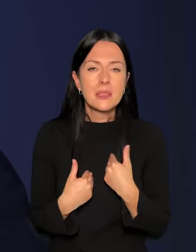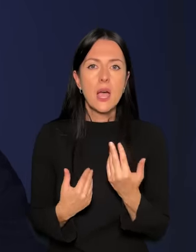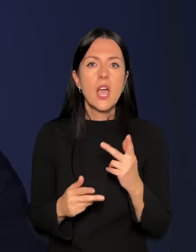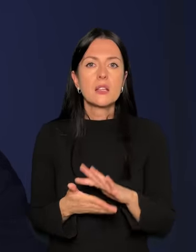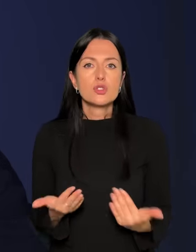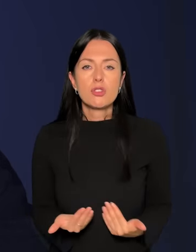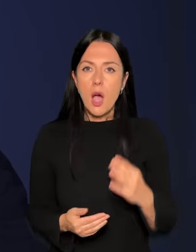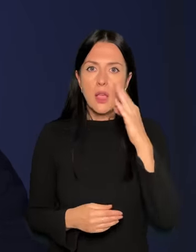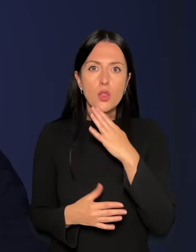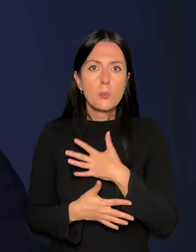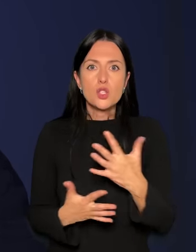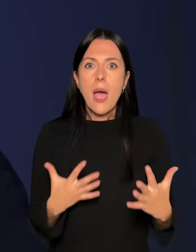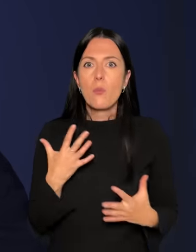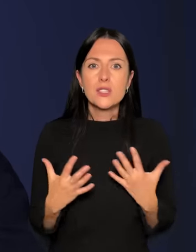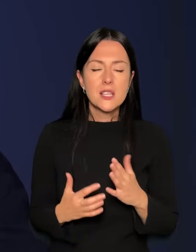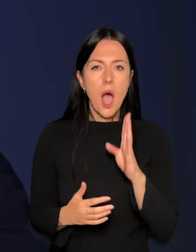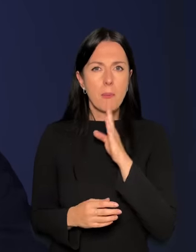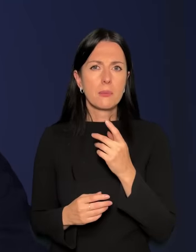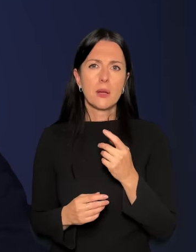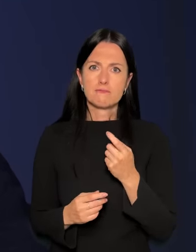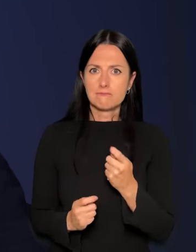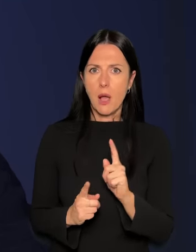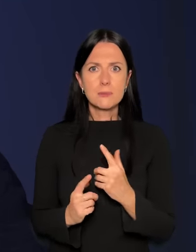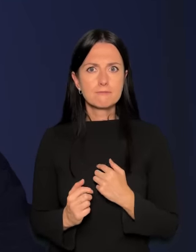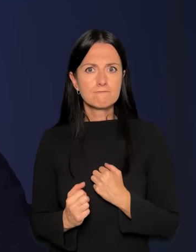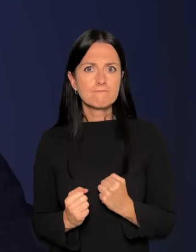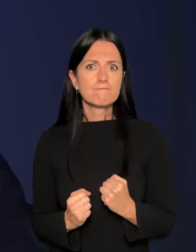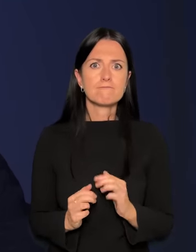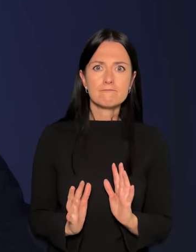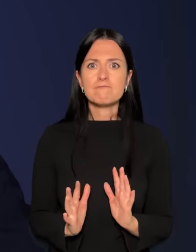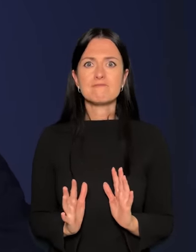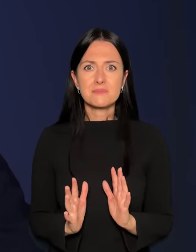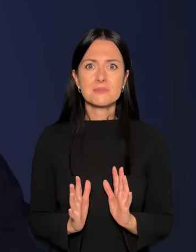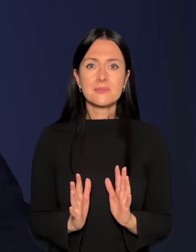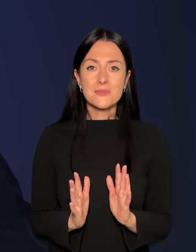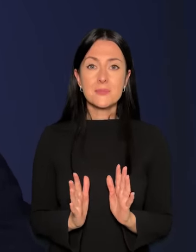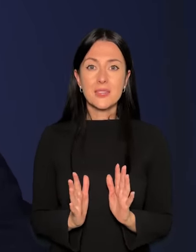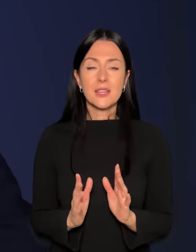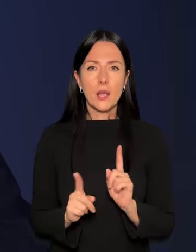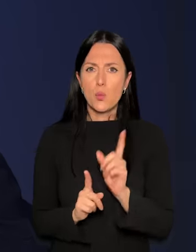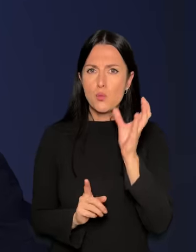My dad is even more emotional. So my mom is somewhat stronger; she approached it more wisely.